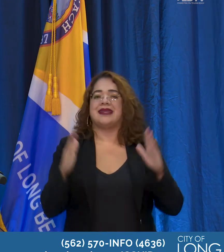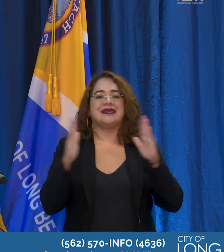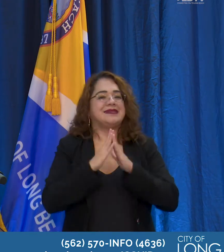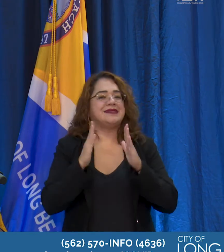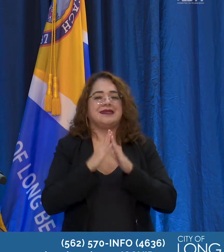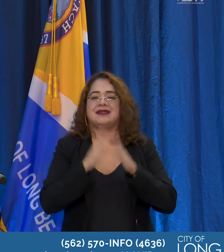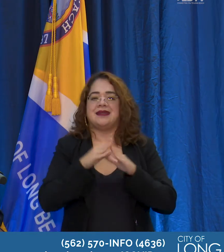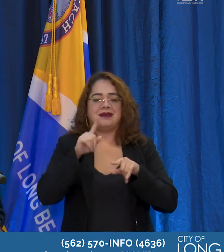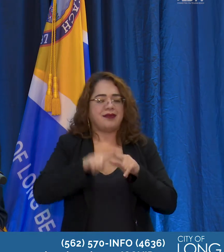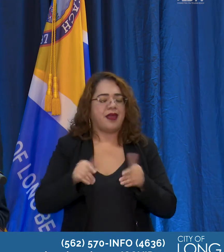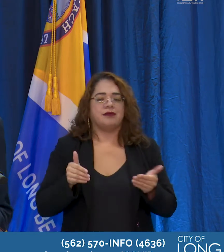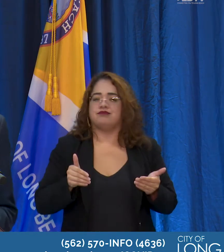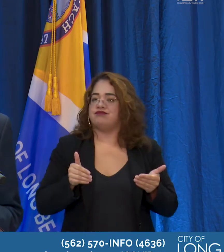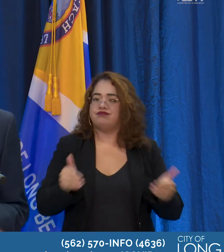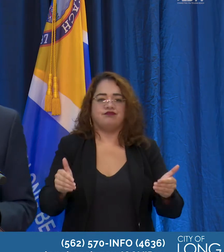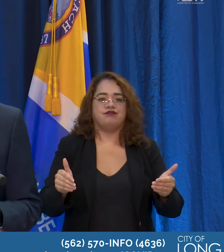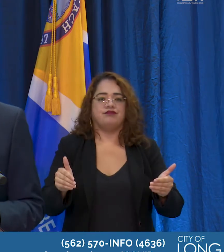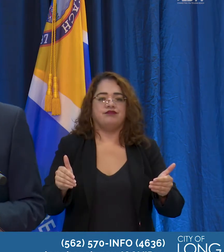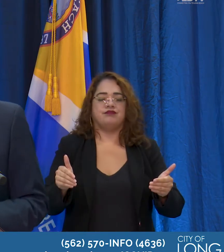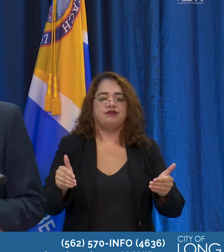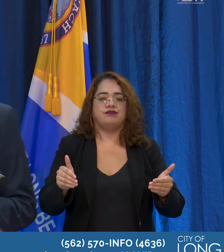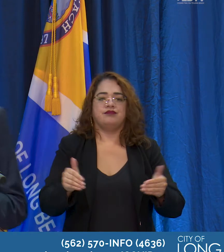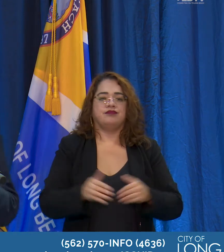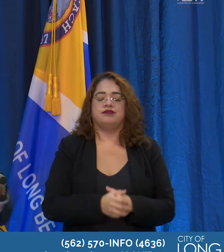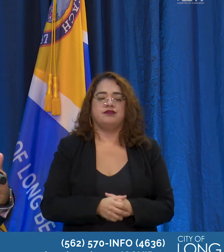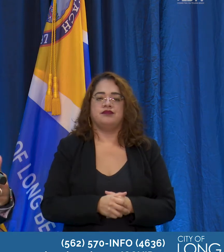decision to open or not open any of these